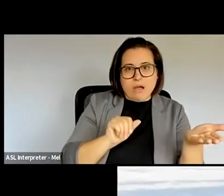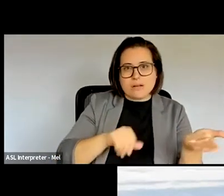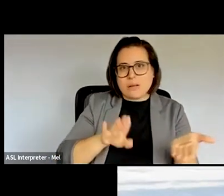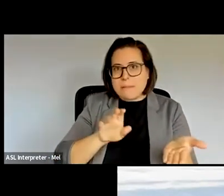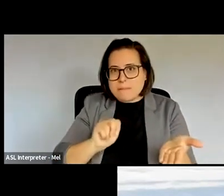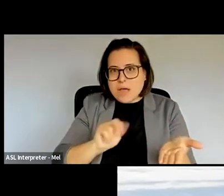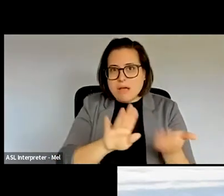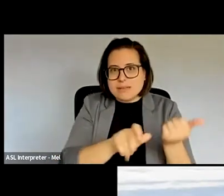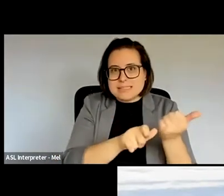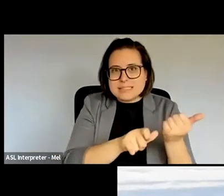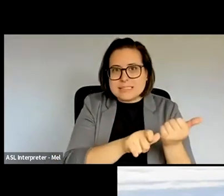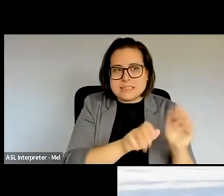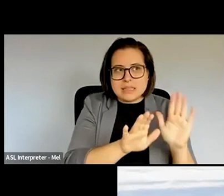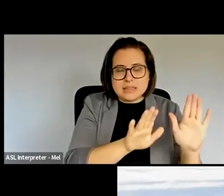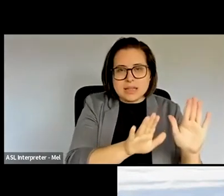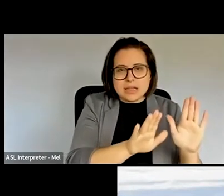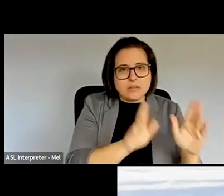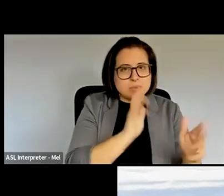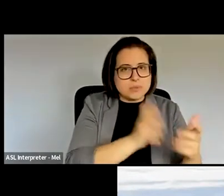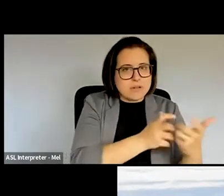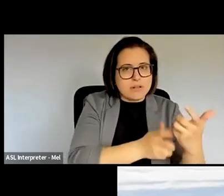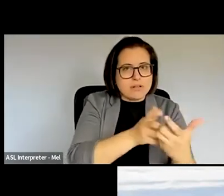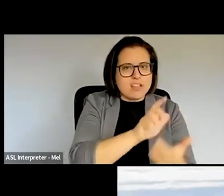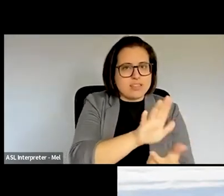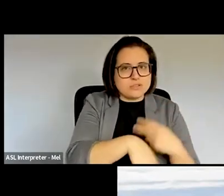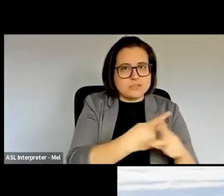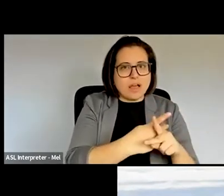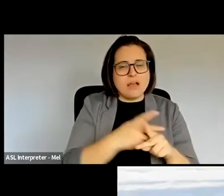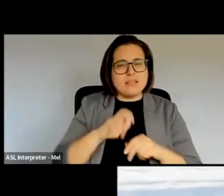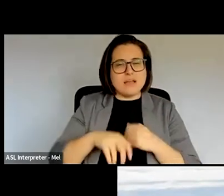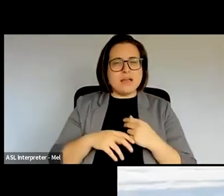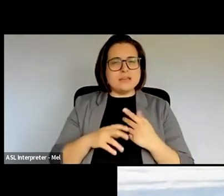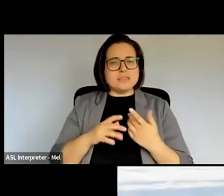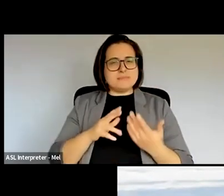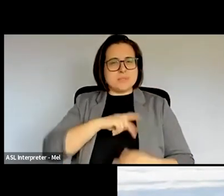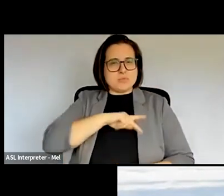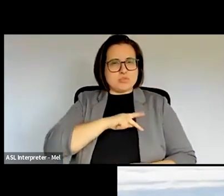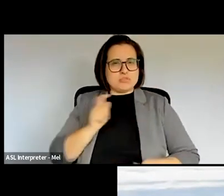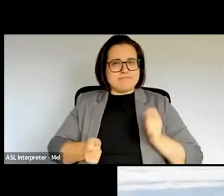would produce for them and I think we'll see that kind of personalization throughout everything.